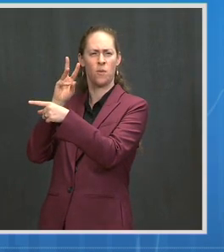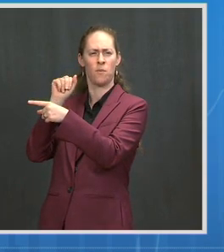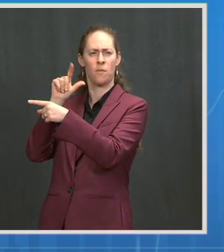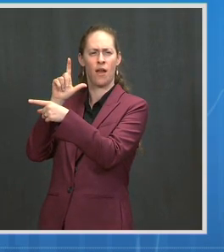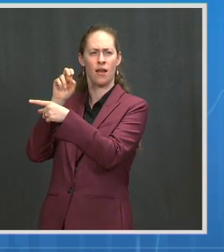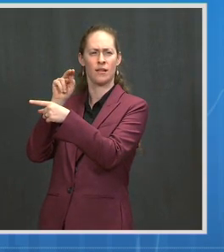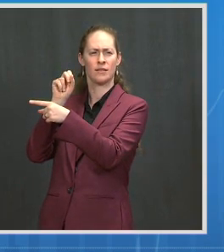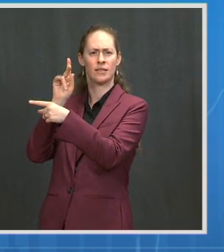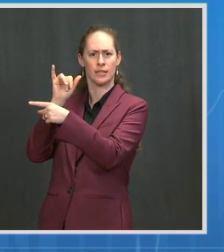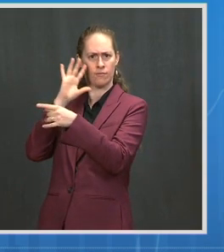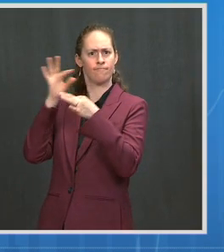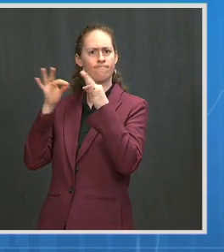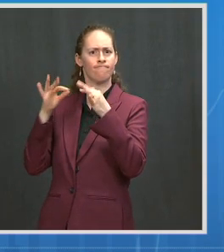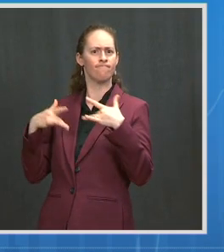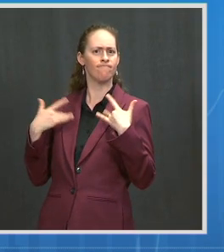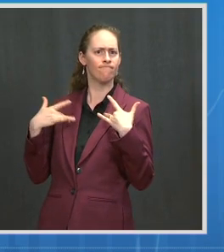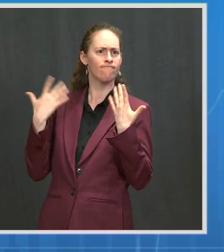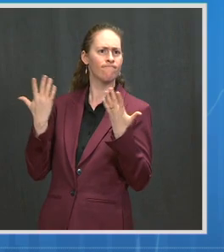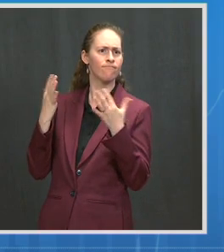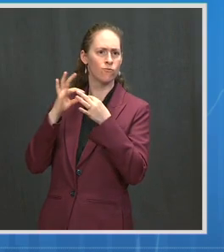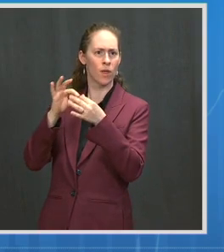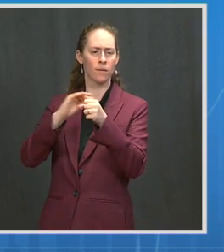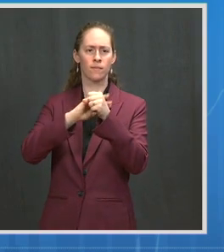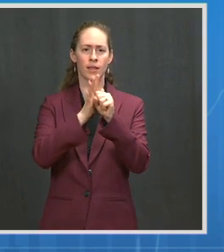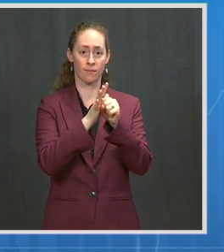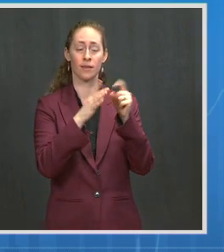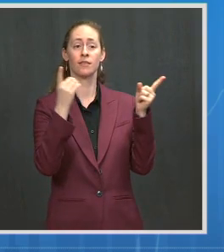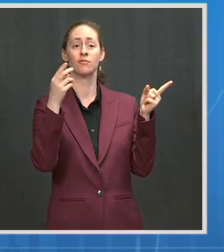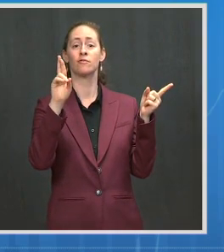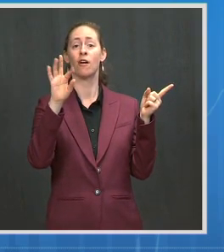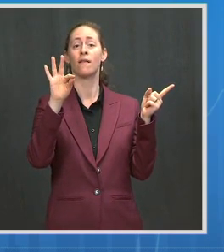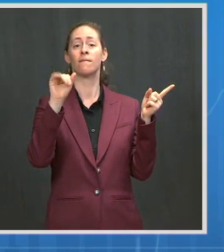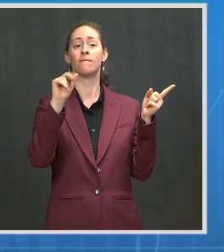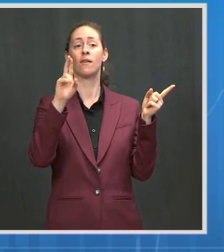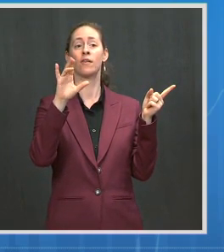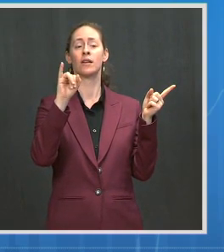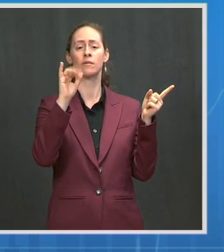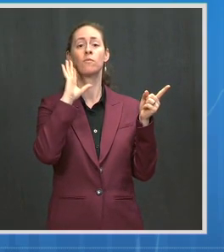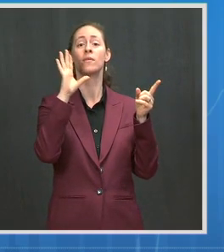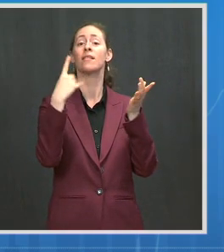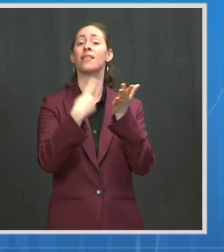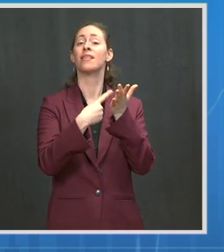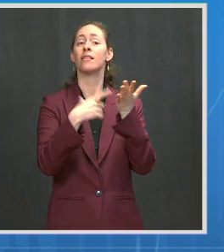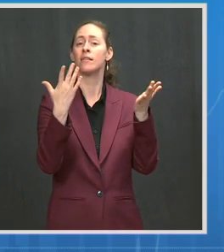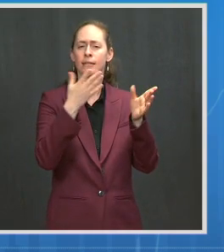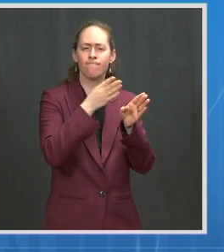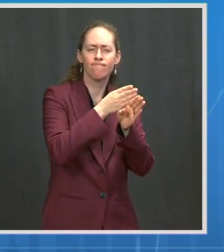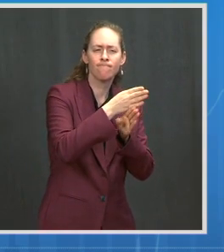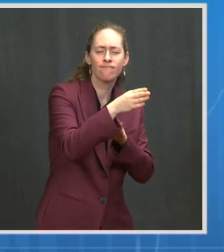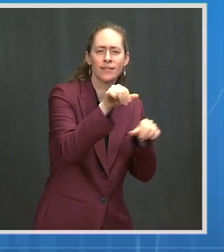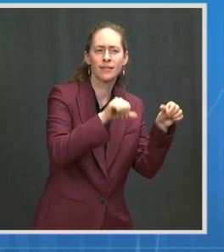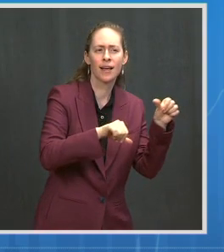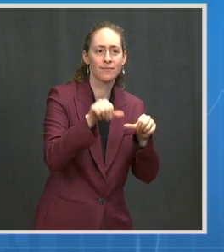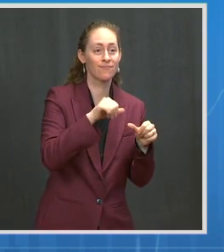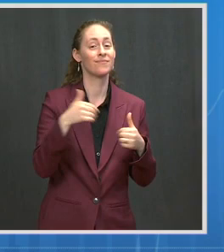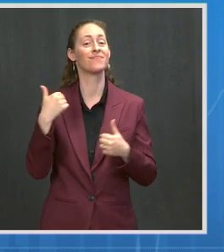Dr. Fauci will provide an update on the latest science, and Dr. Marcella Nunez-Smith will highlight our work to advance equity